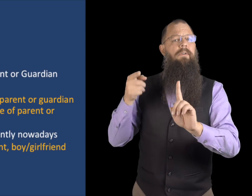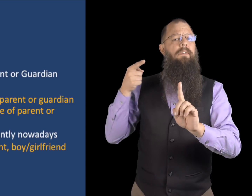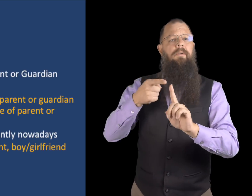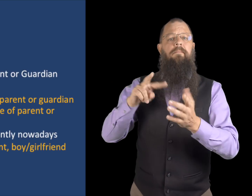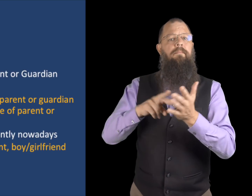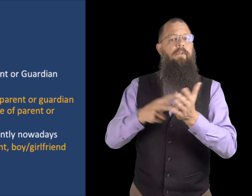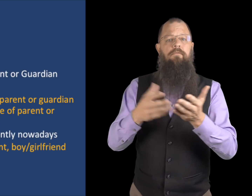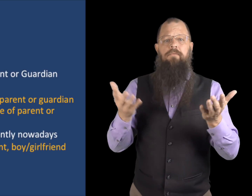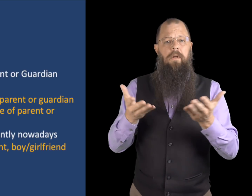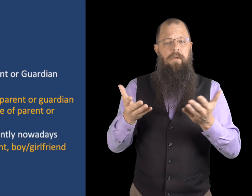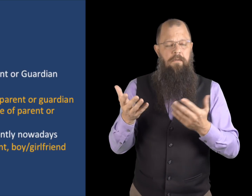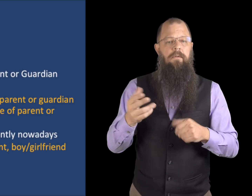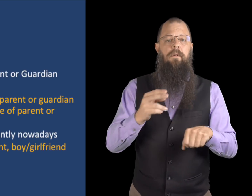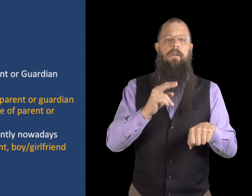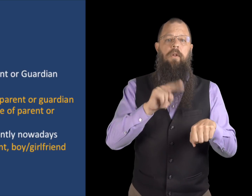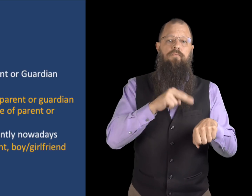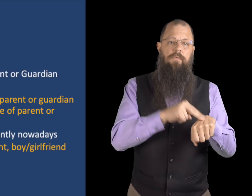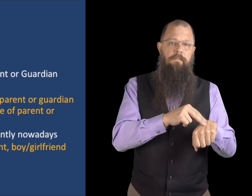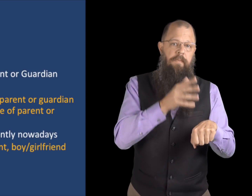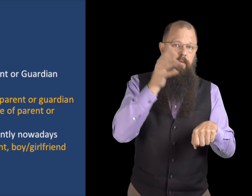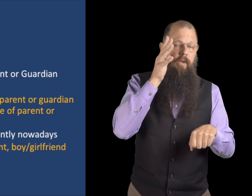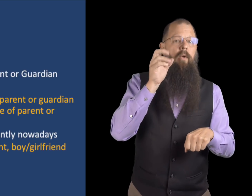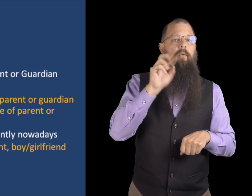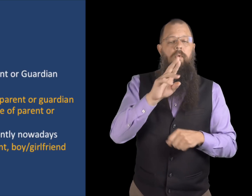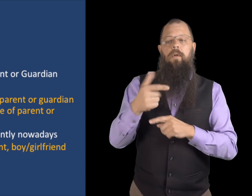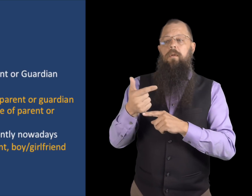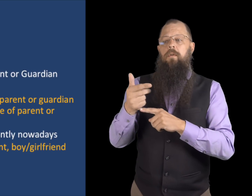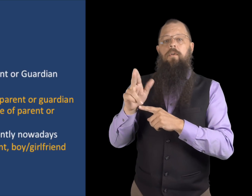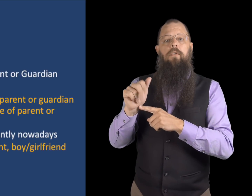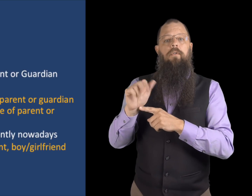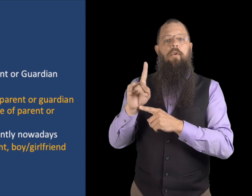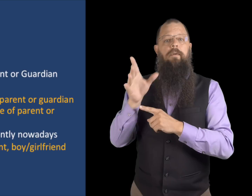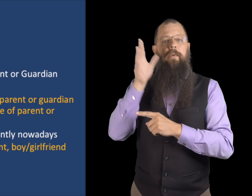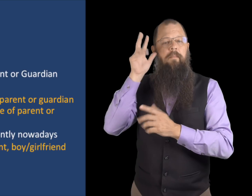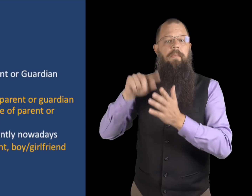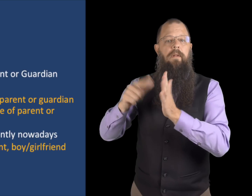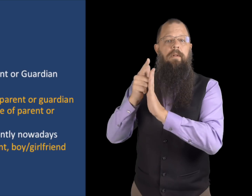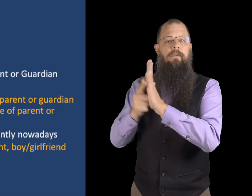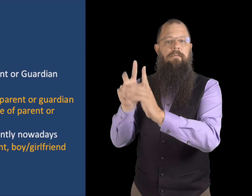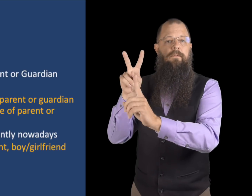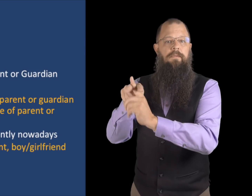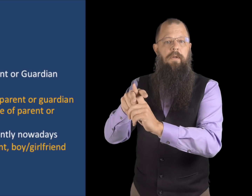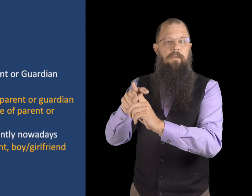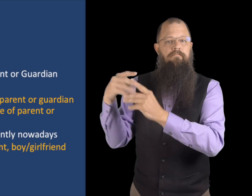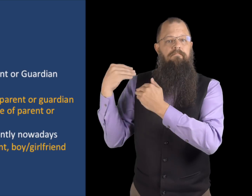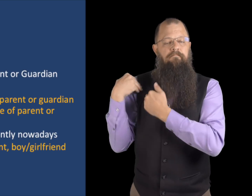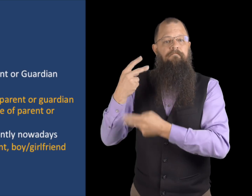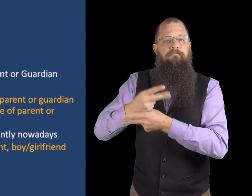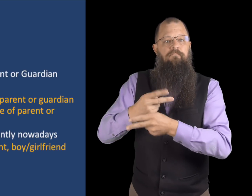Another key term is parent, which is a broad term to include the natural parent